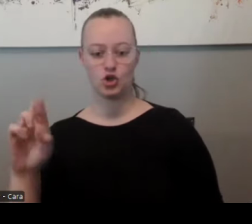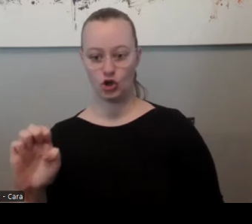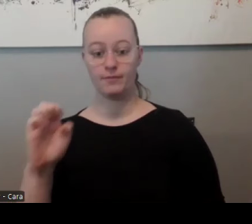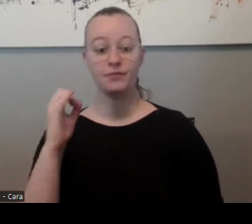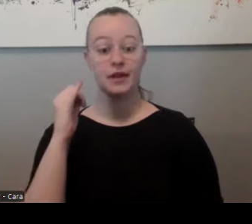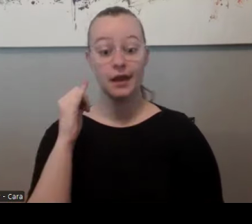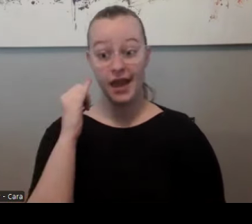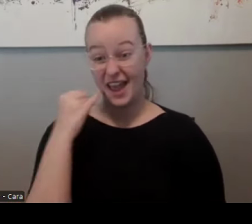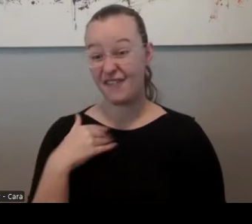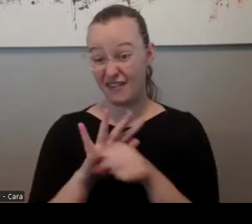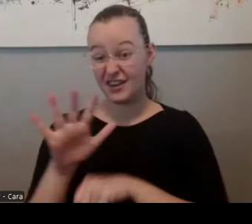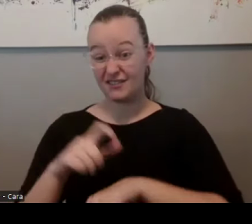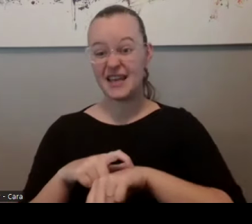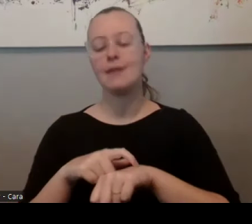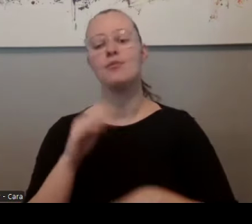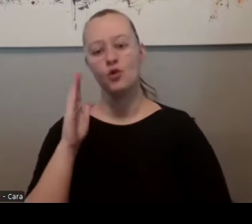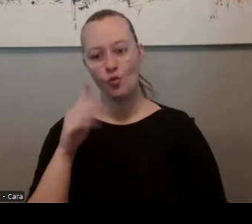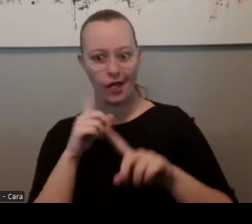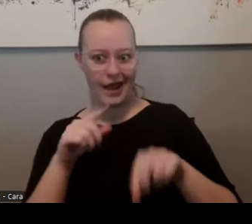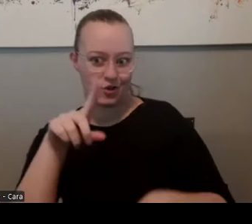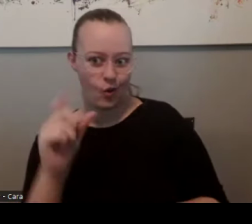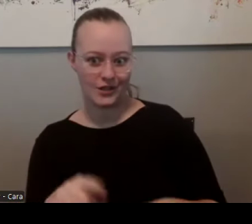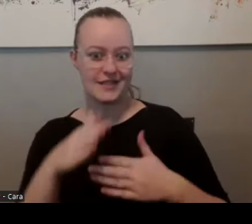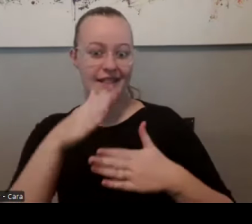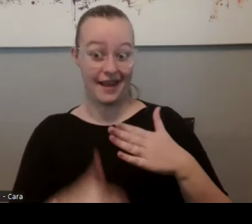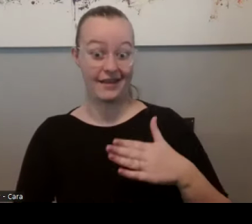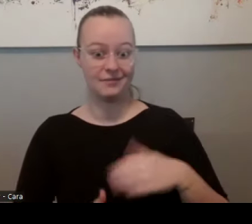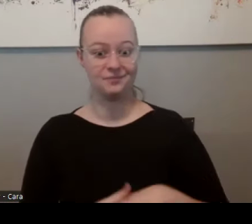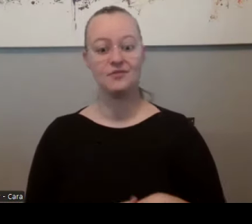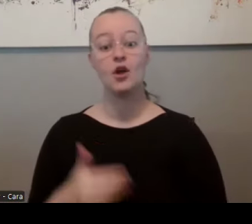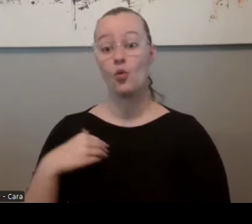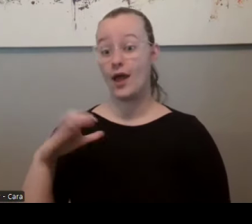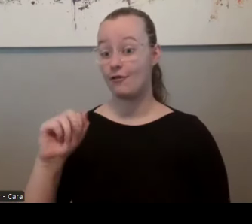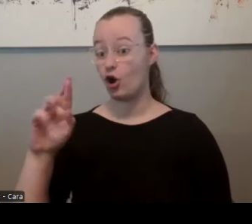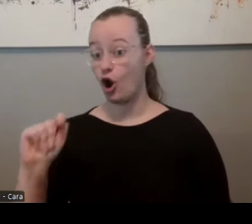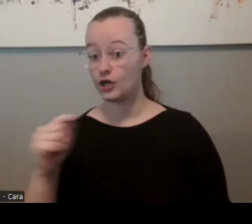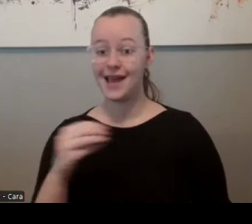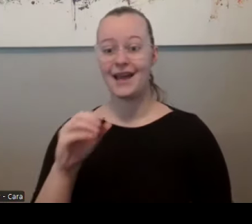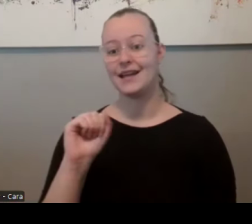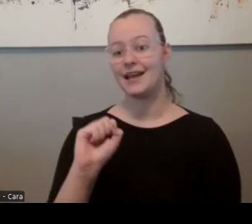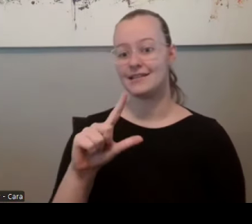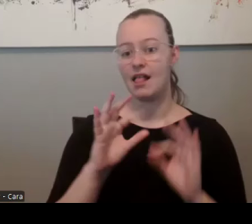We also have ASL Translation and CART available. CART can be accessed within Zoom or using the